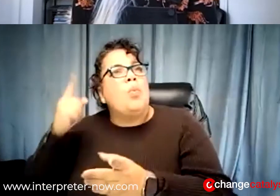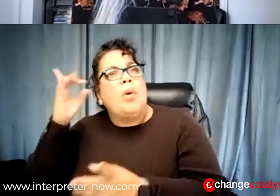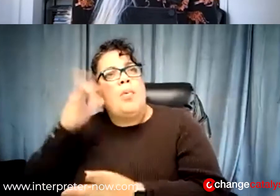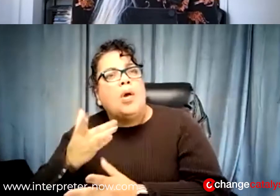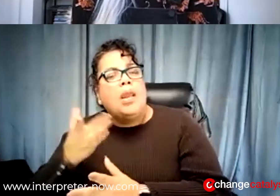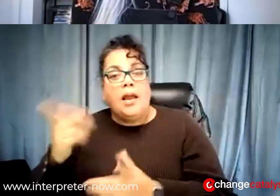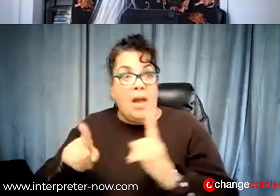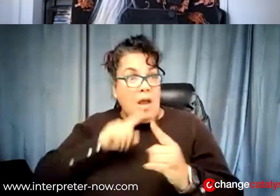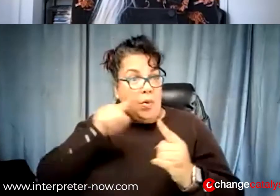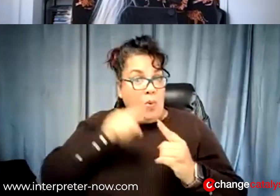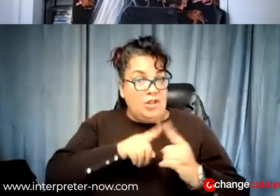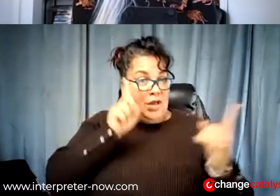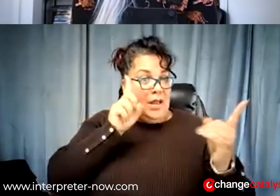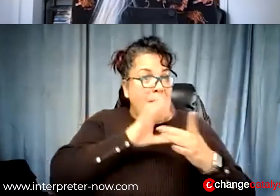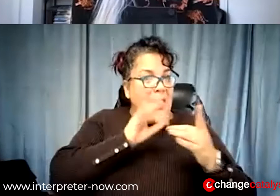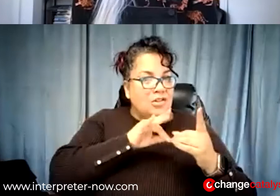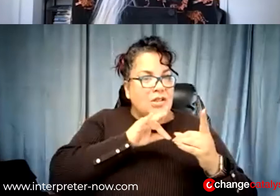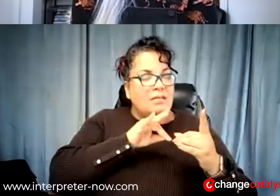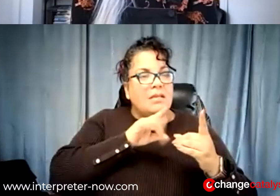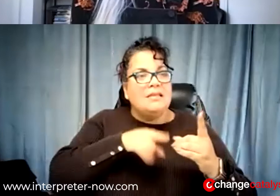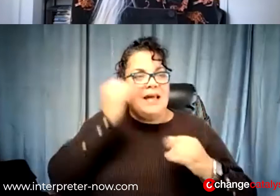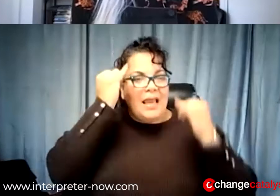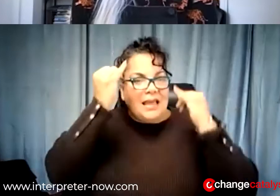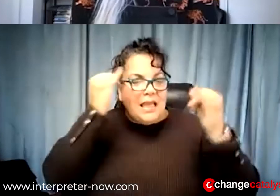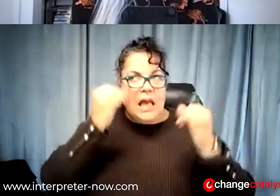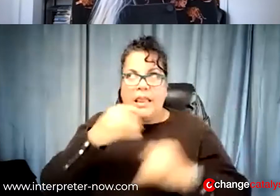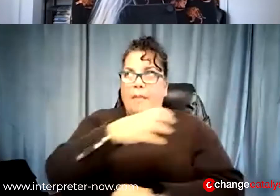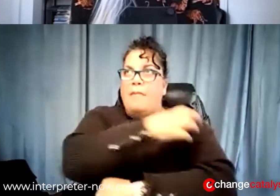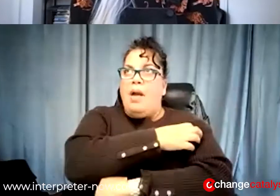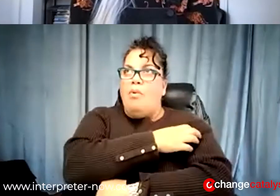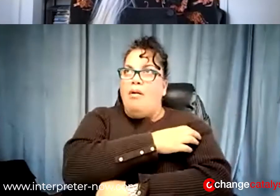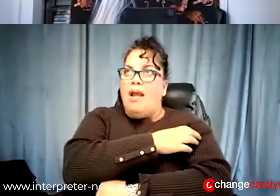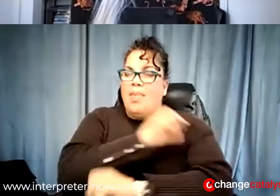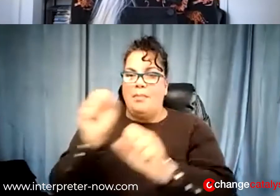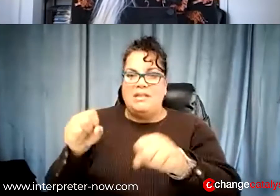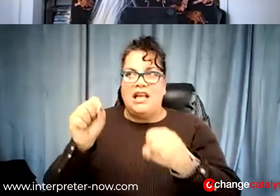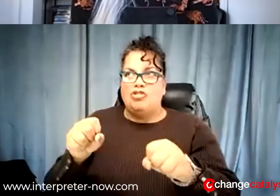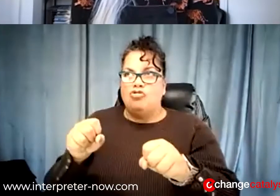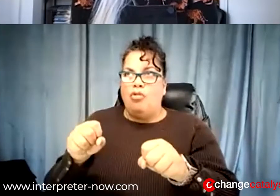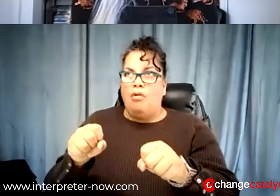But when she mentioned this idea of the power and the potential that the sea change, that